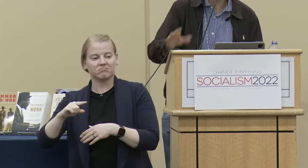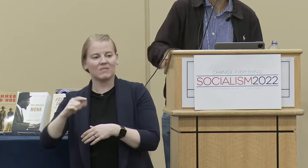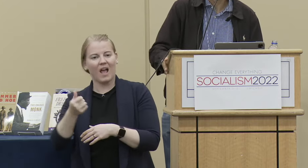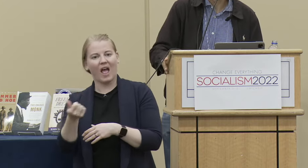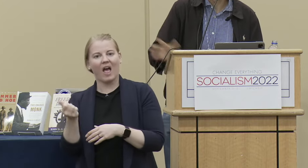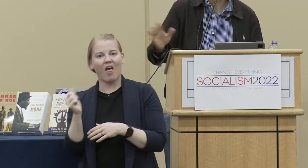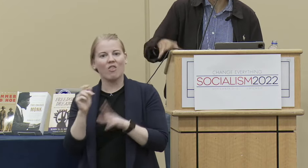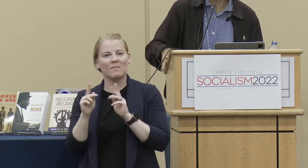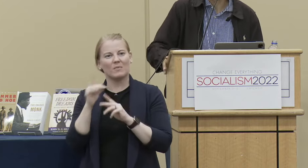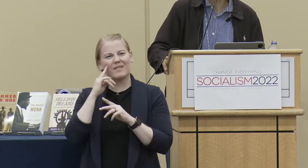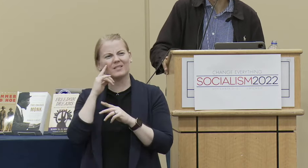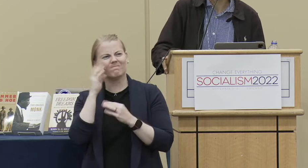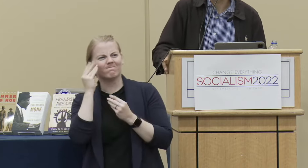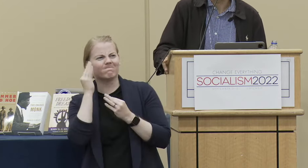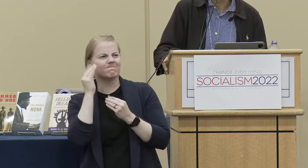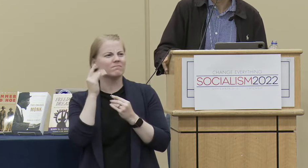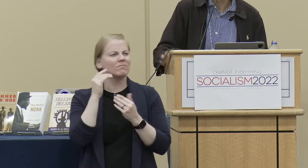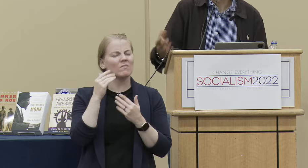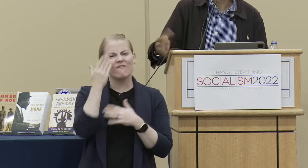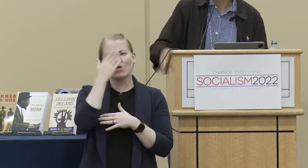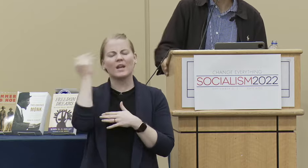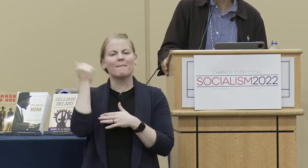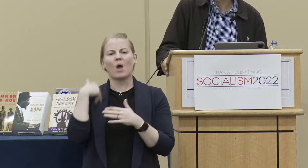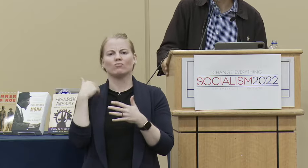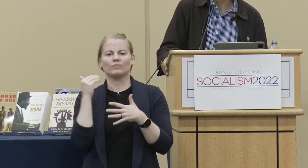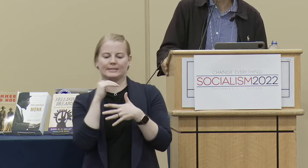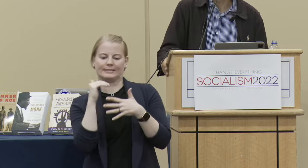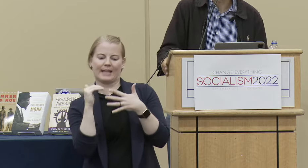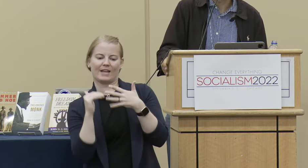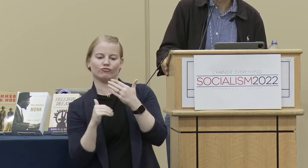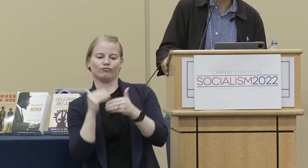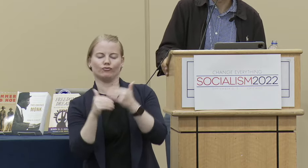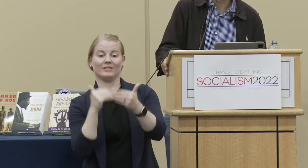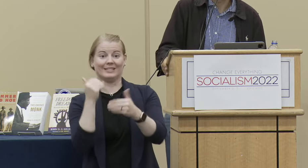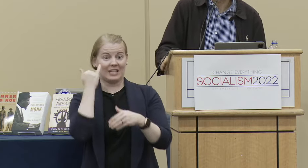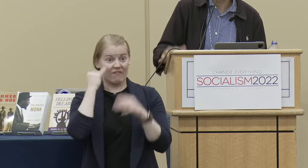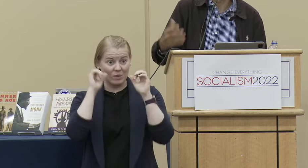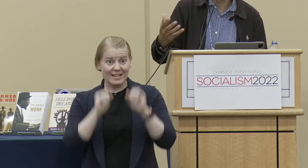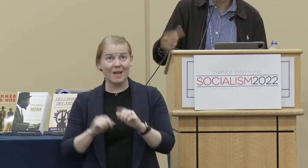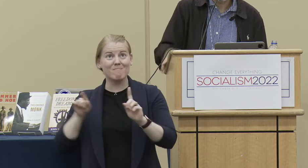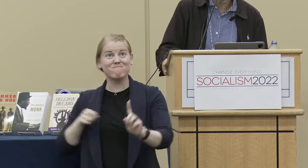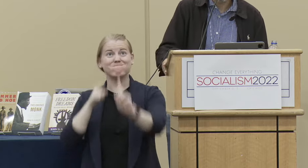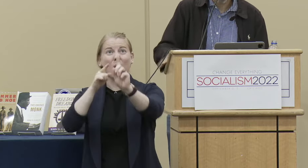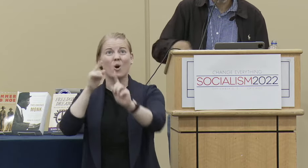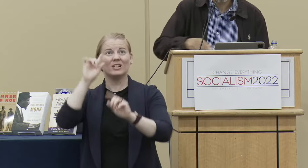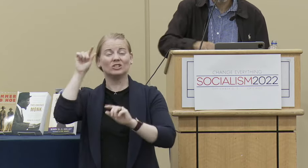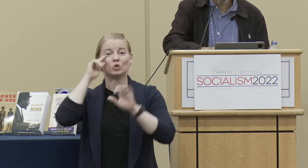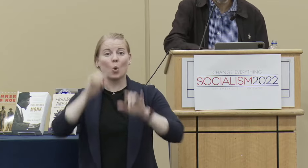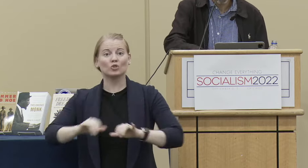the time Lenin comes on the scene, he and others are thinking, you know what, forget about stages for now. We can